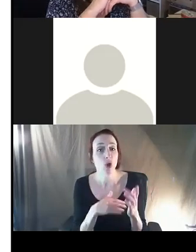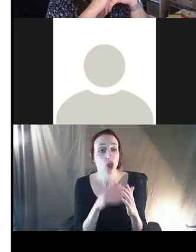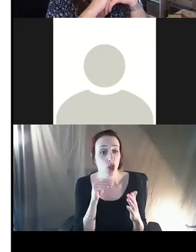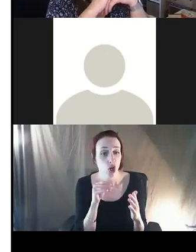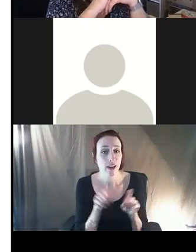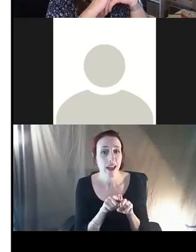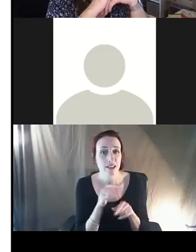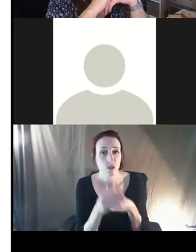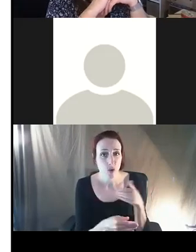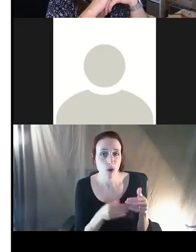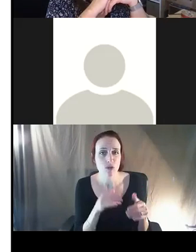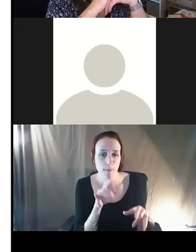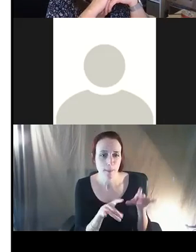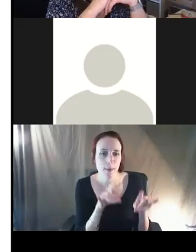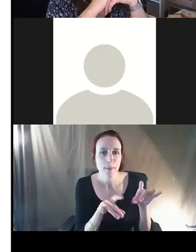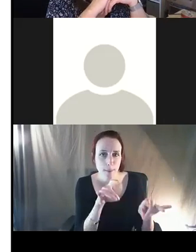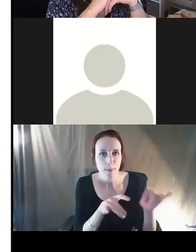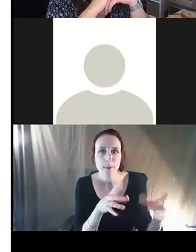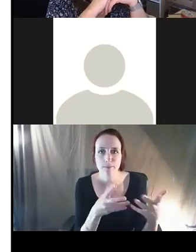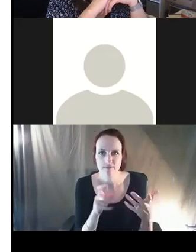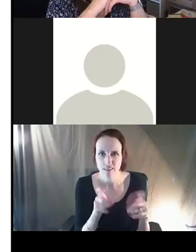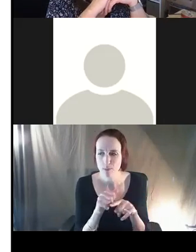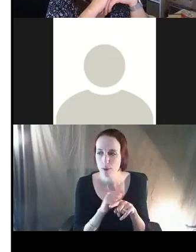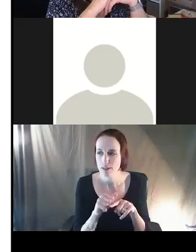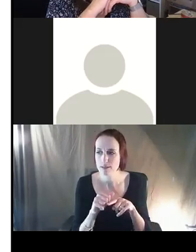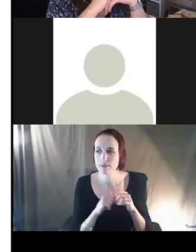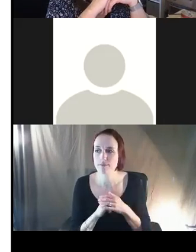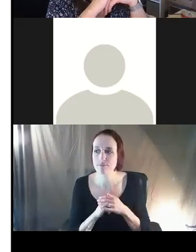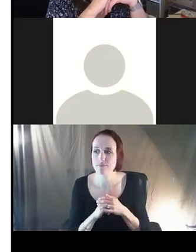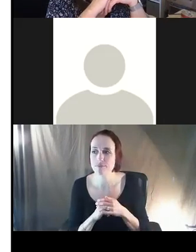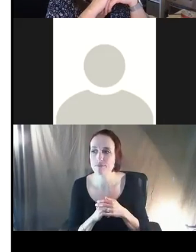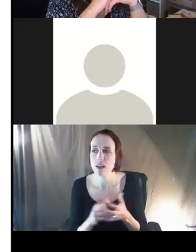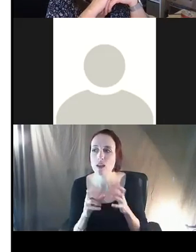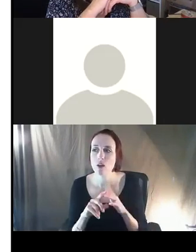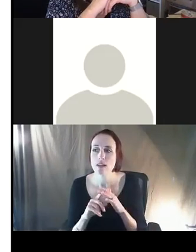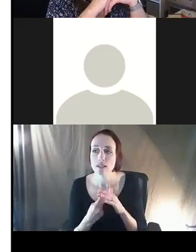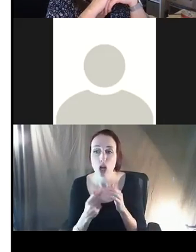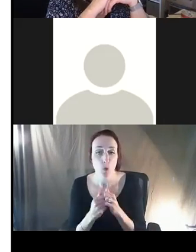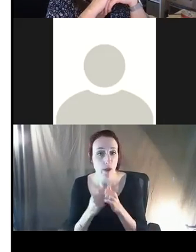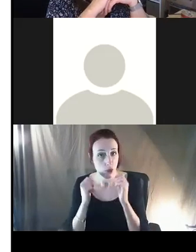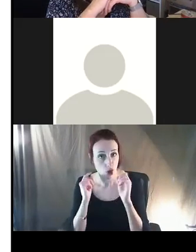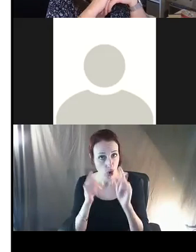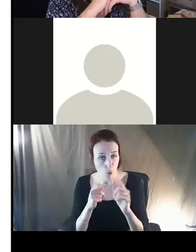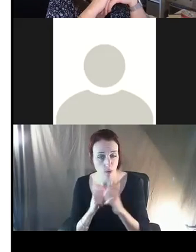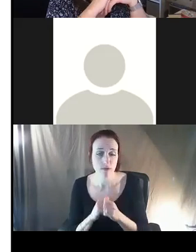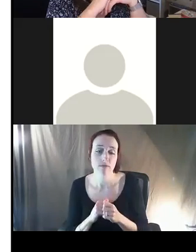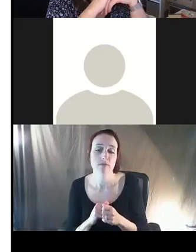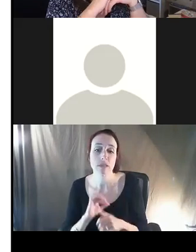So, you want to start with some goals in mind. Set a goal. Make time to practice.